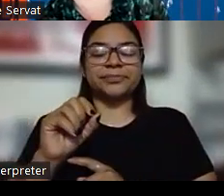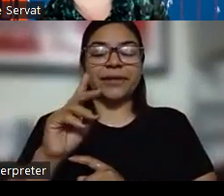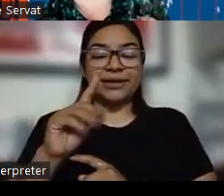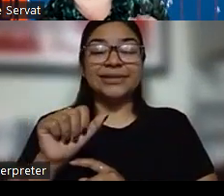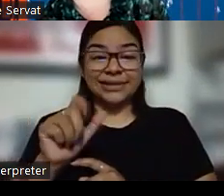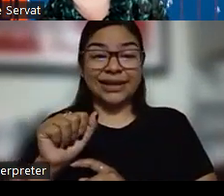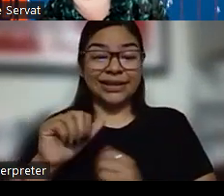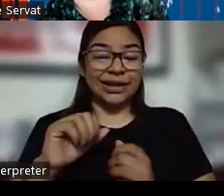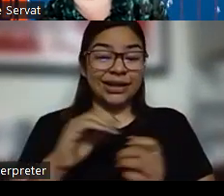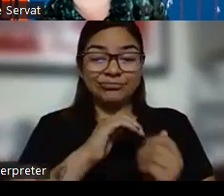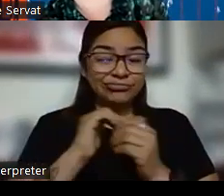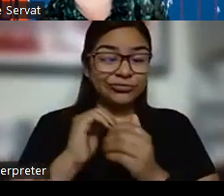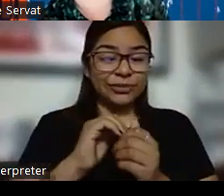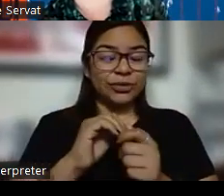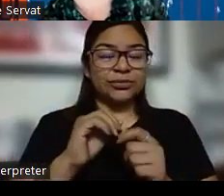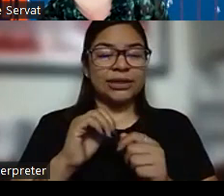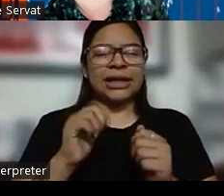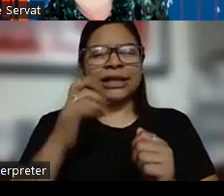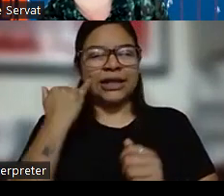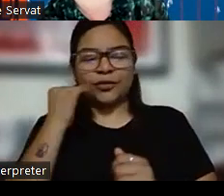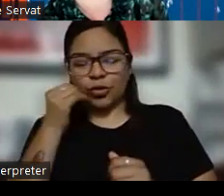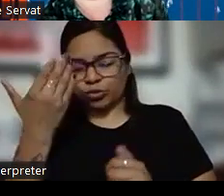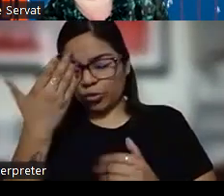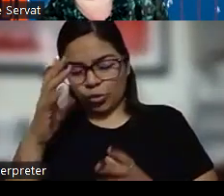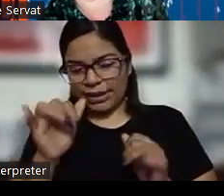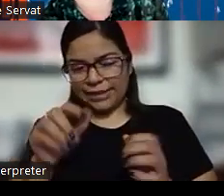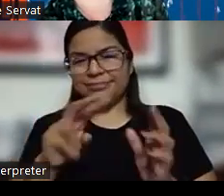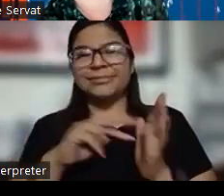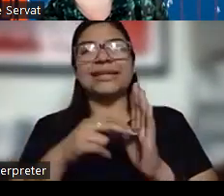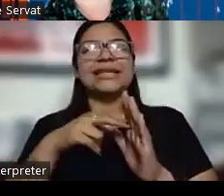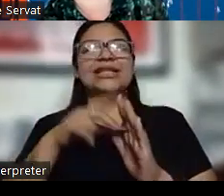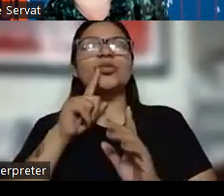aren't familiar with the data exchange framework is a first ever Statewide data sharing agreement